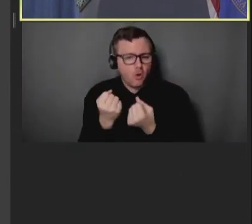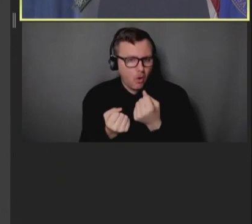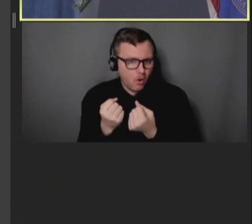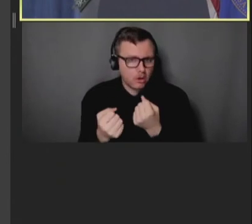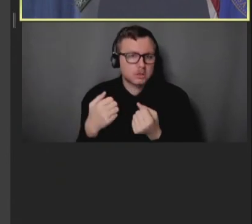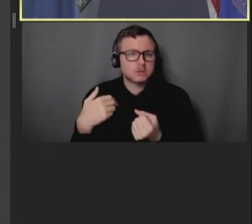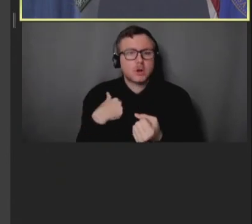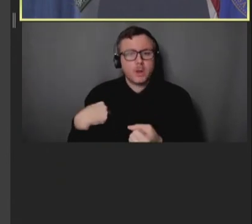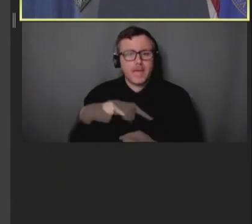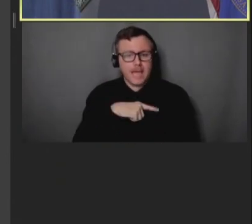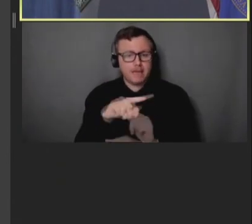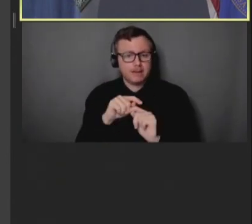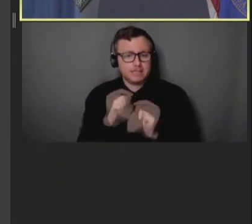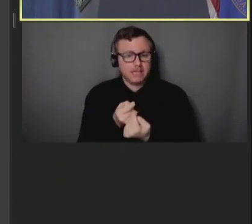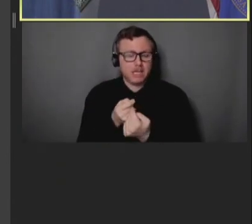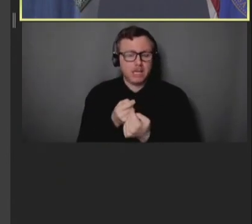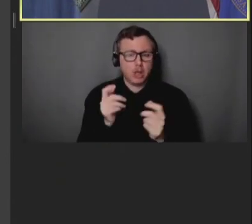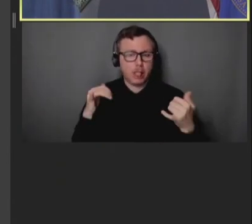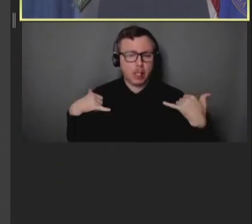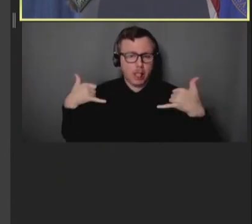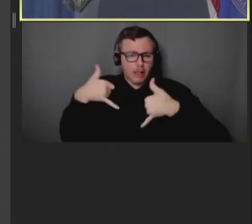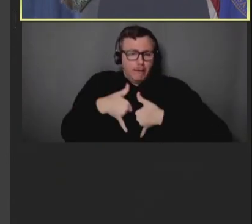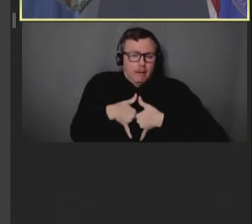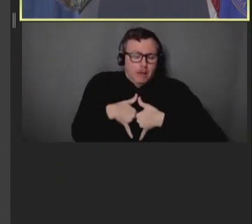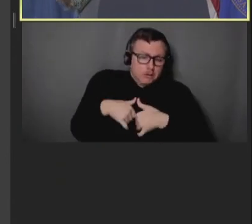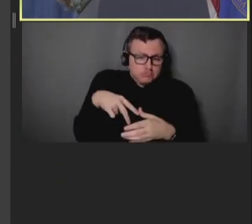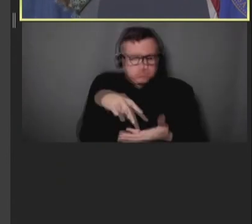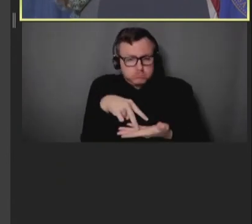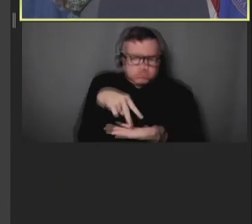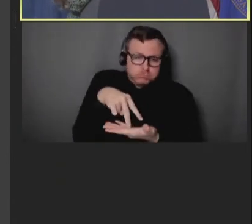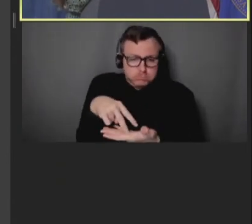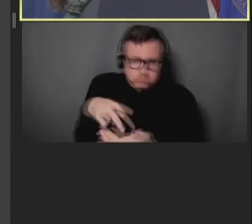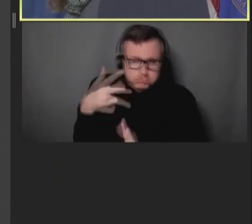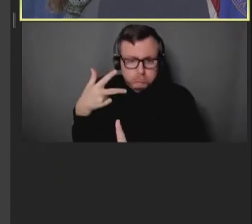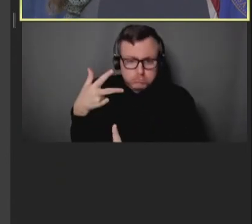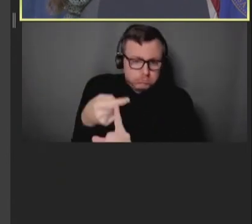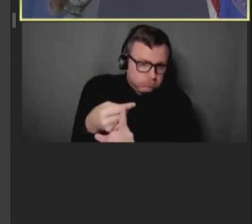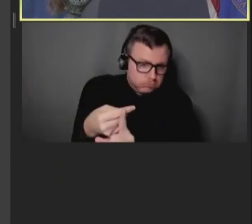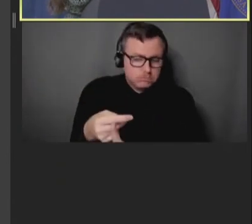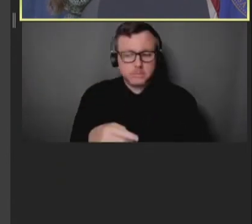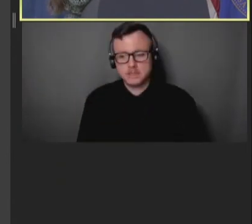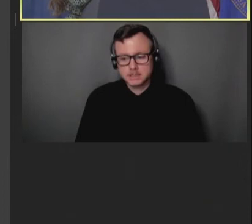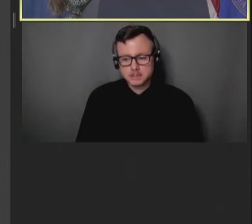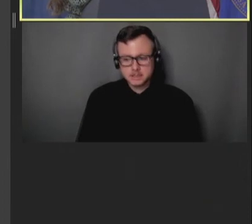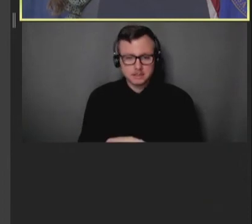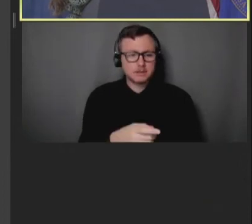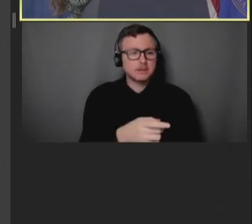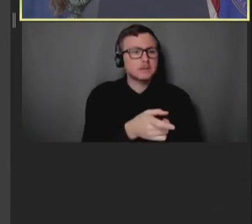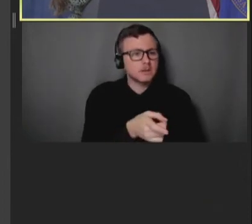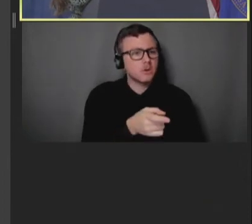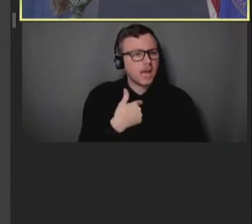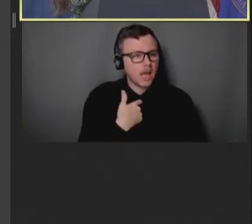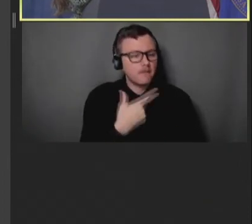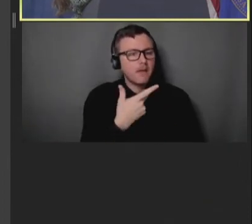At the time that we launched, the New Mexico Department of Health had launched a vaccine registration and scheduling system.